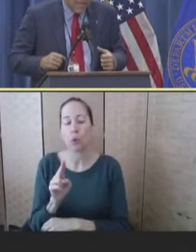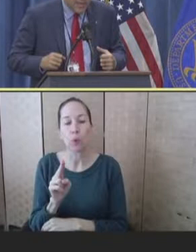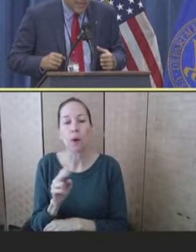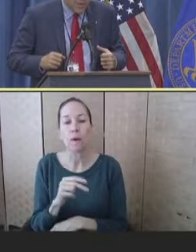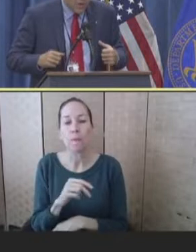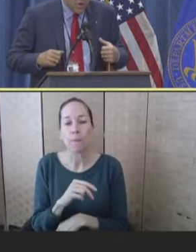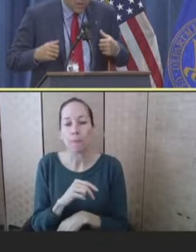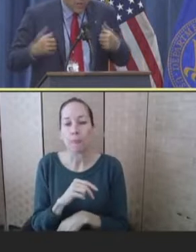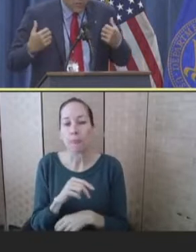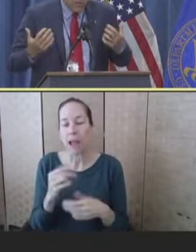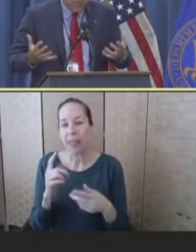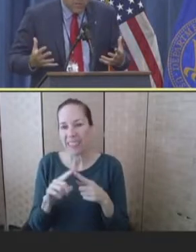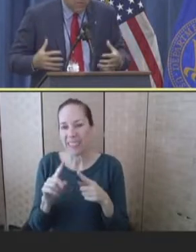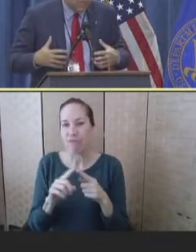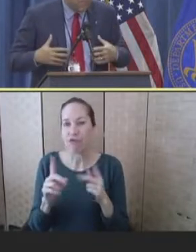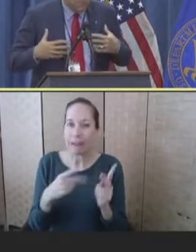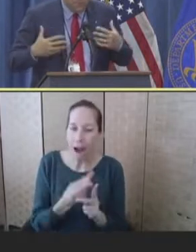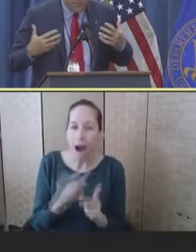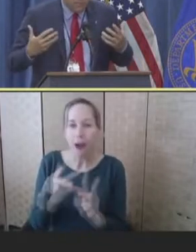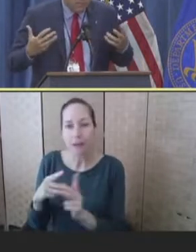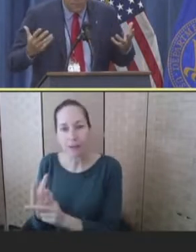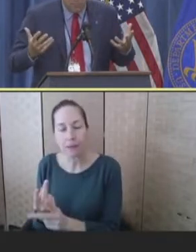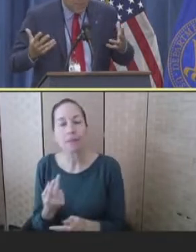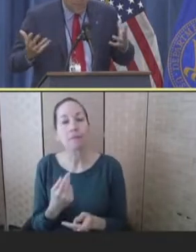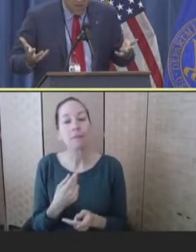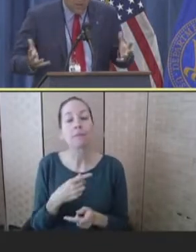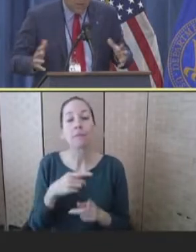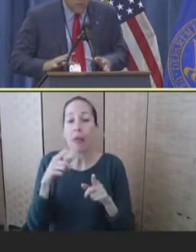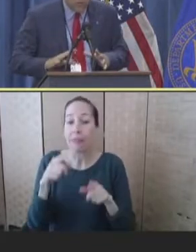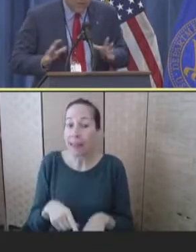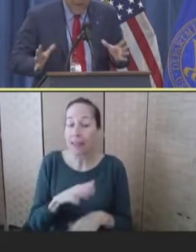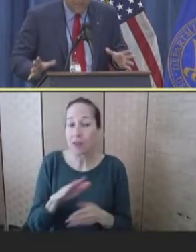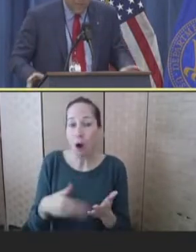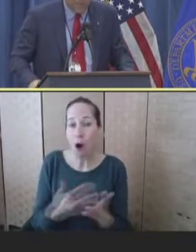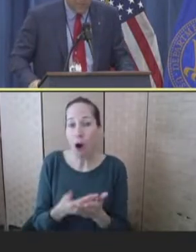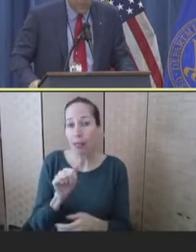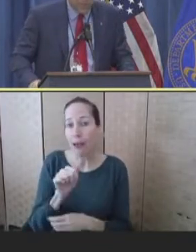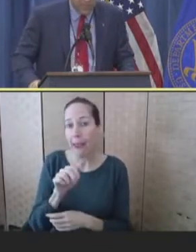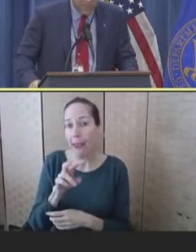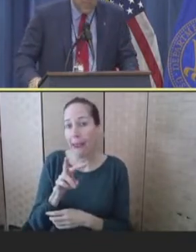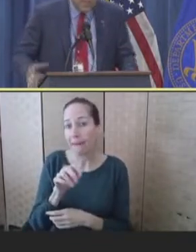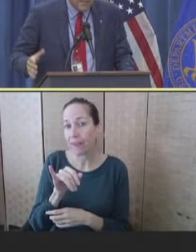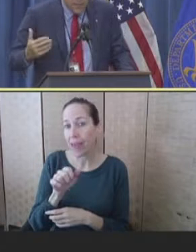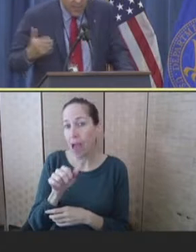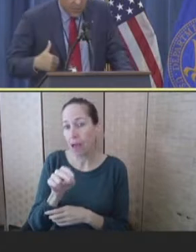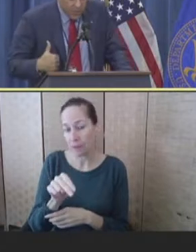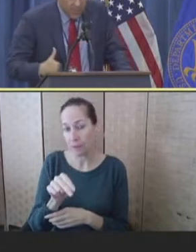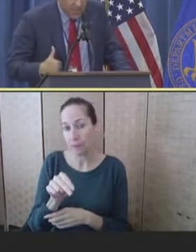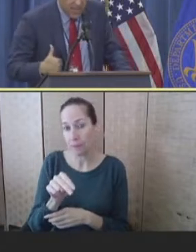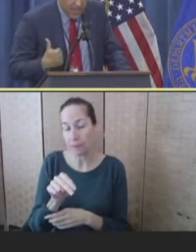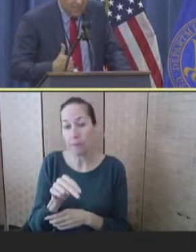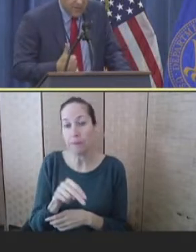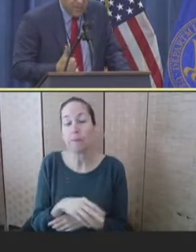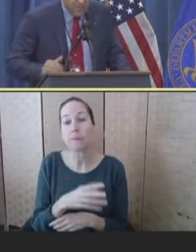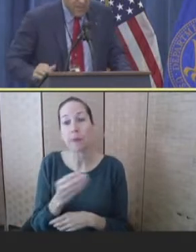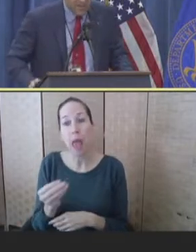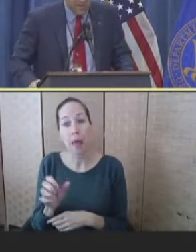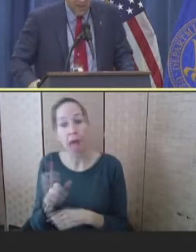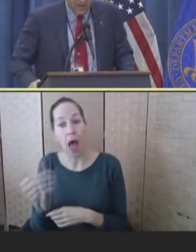And all human flu -- basically, all flu in every other species has originally come from these avian viruses.